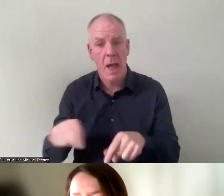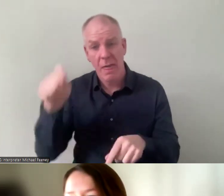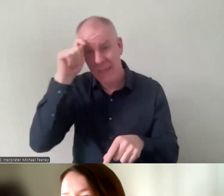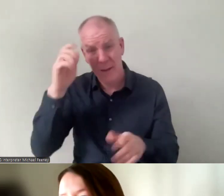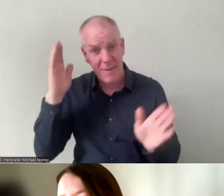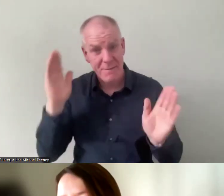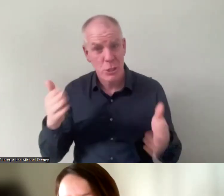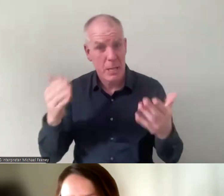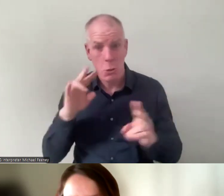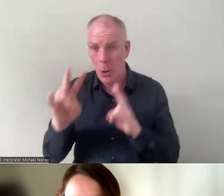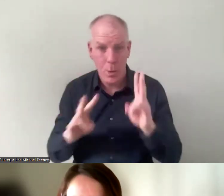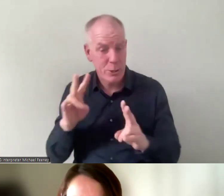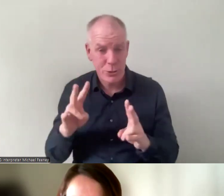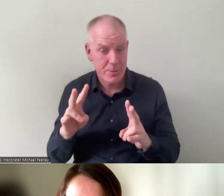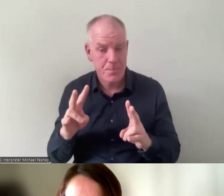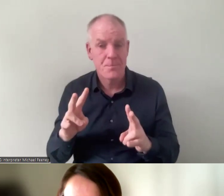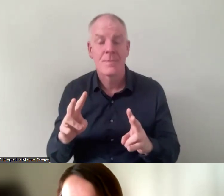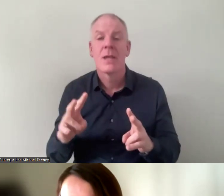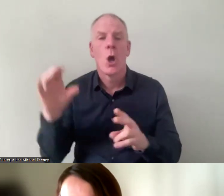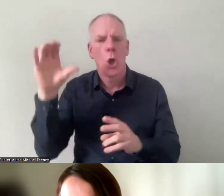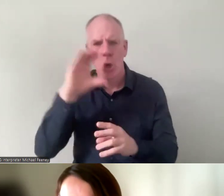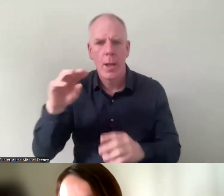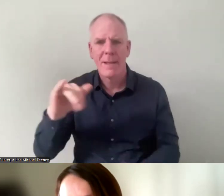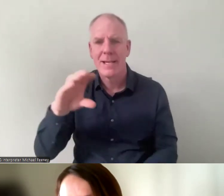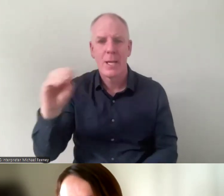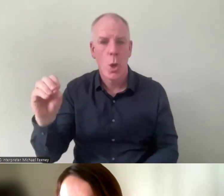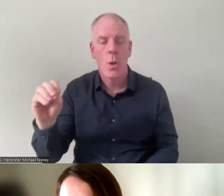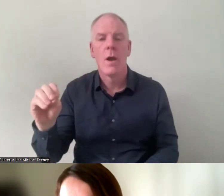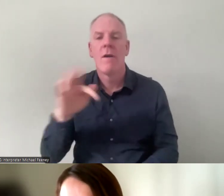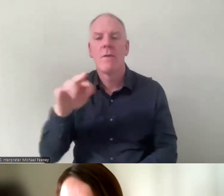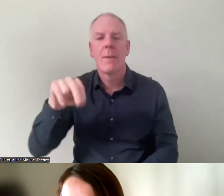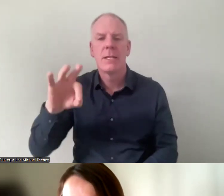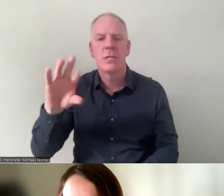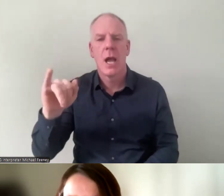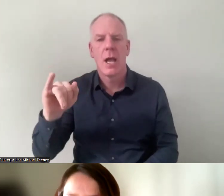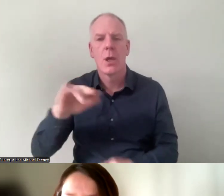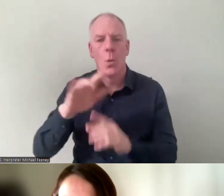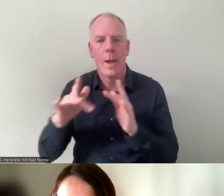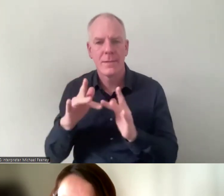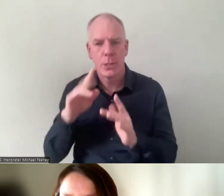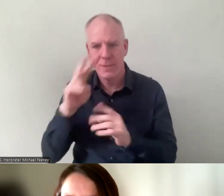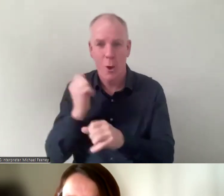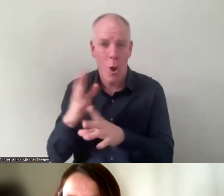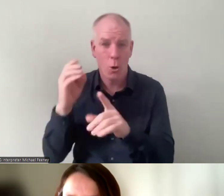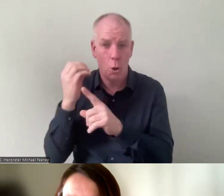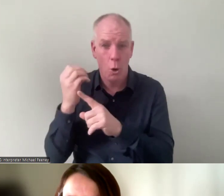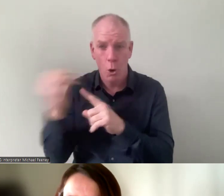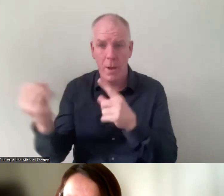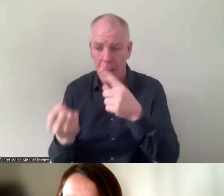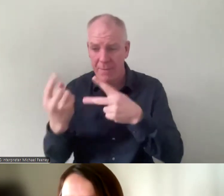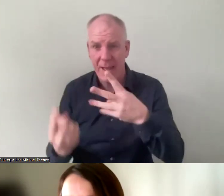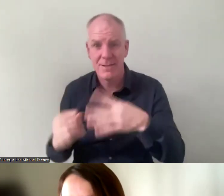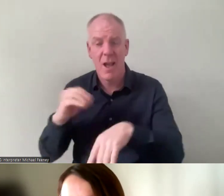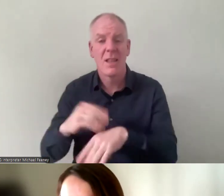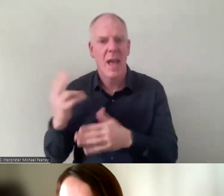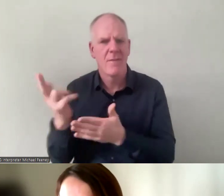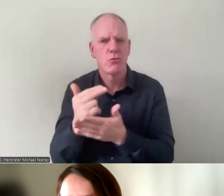any more questions, as I said, search Mazzolino on the website, and you'll see all of the other events that we have. There's even a drawing the collection event coming up